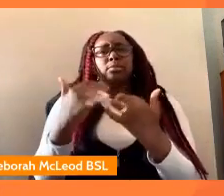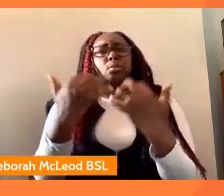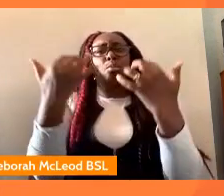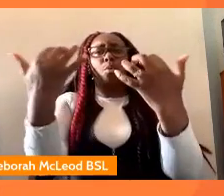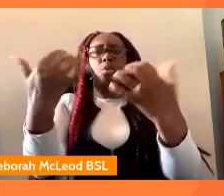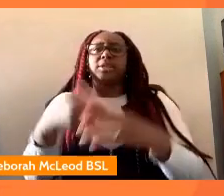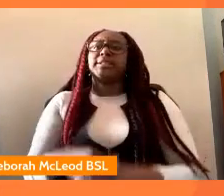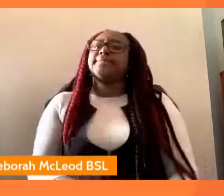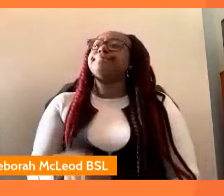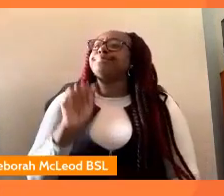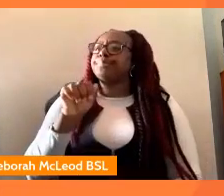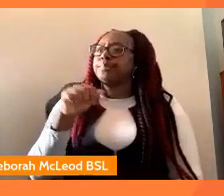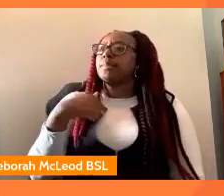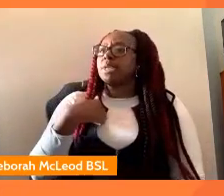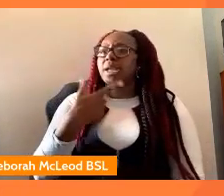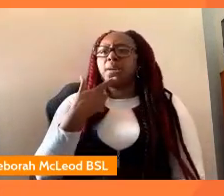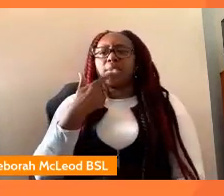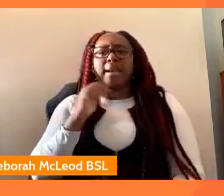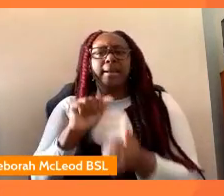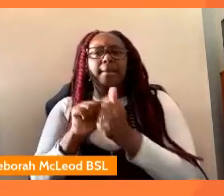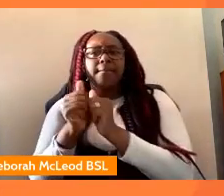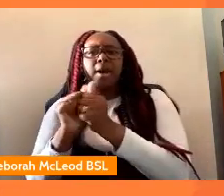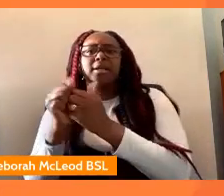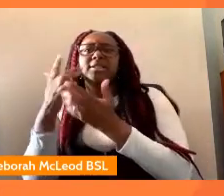We actually had a partnership with Film Vote at the time and sadly